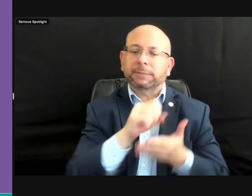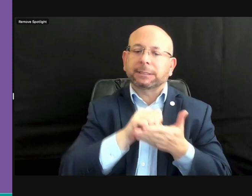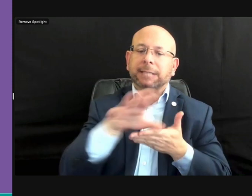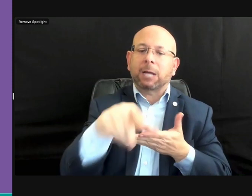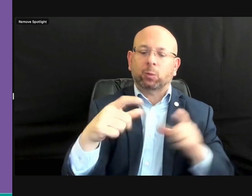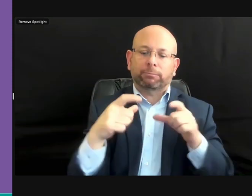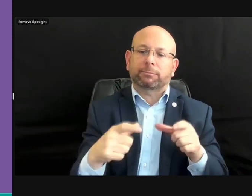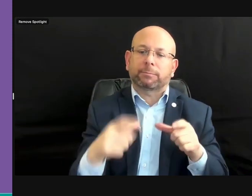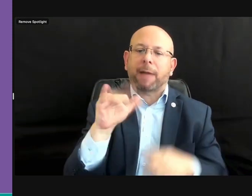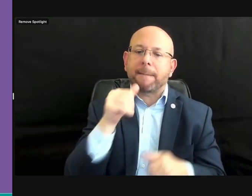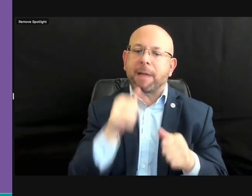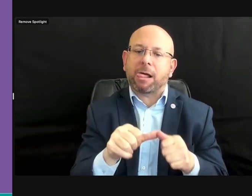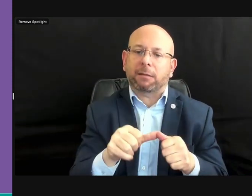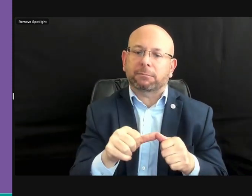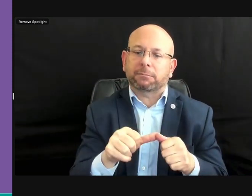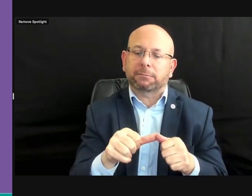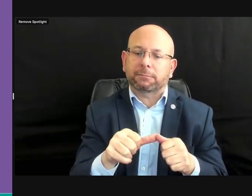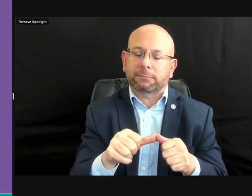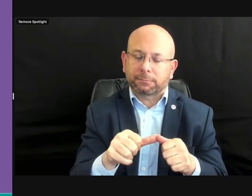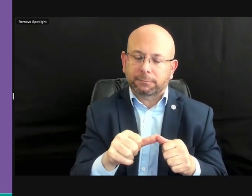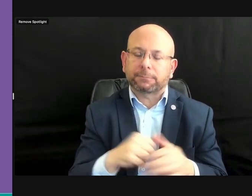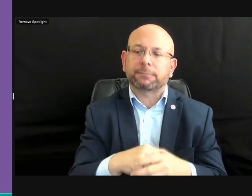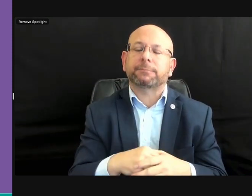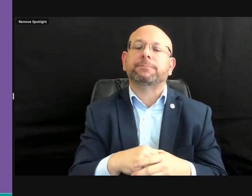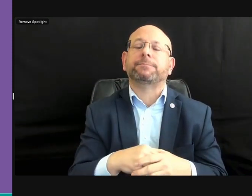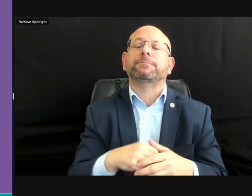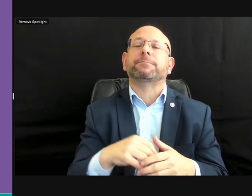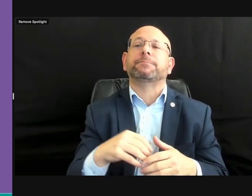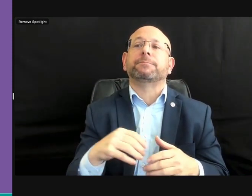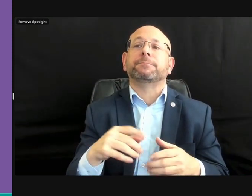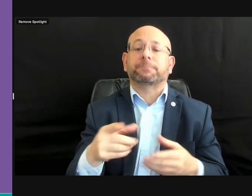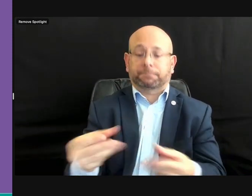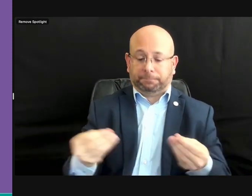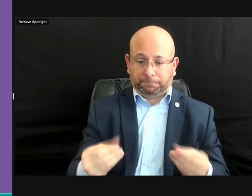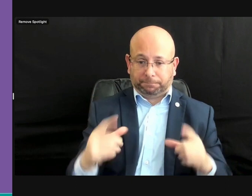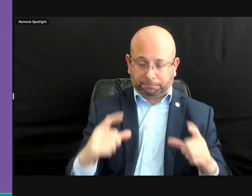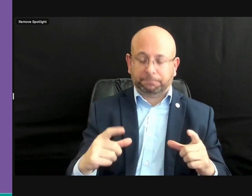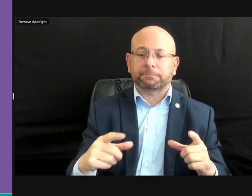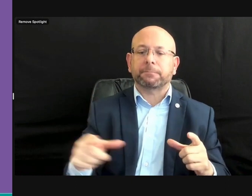you would receive a DVD in the mail. After watching the movie, one would